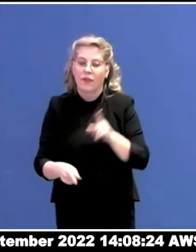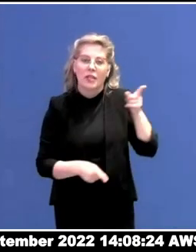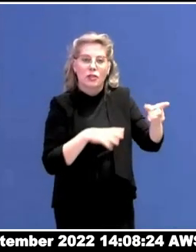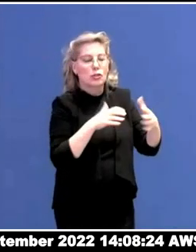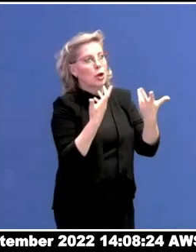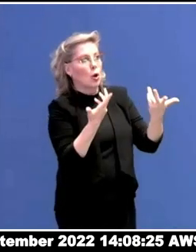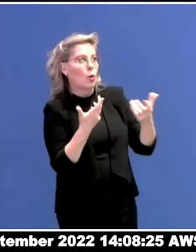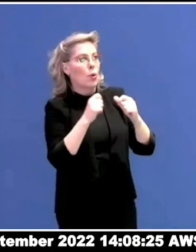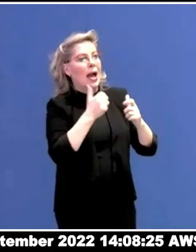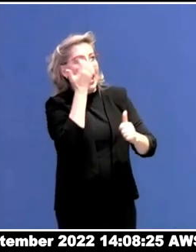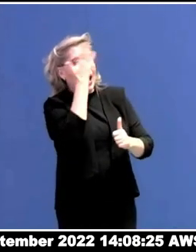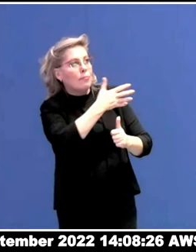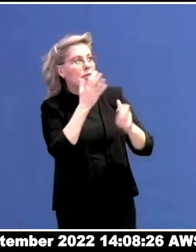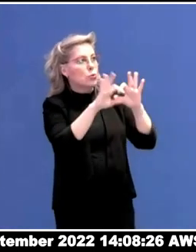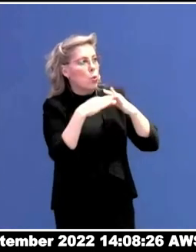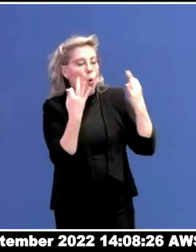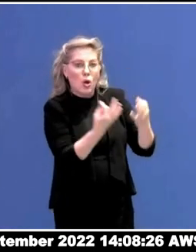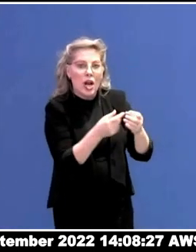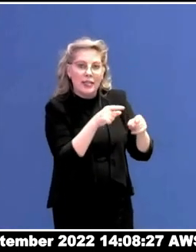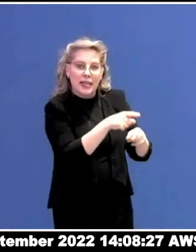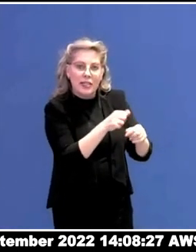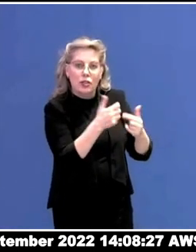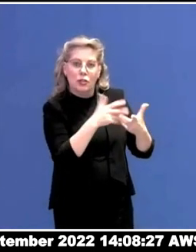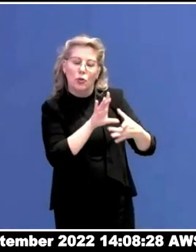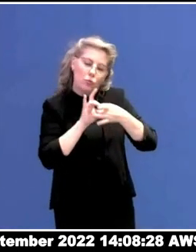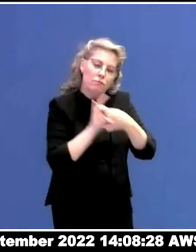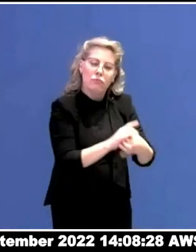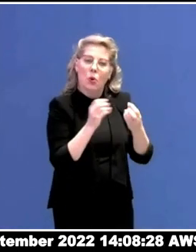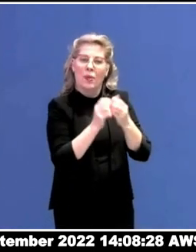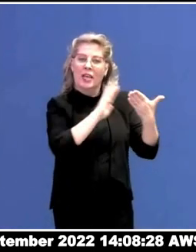with disability organisations and really engaging in a comprehensive way.